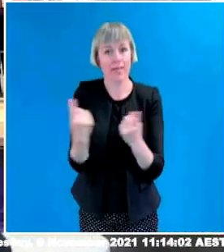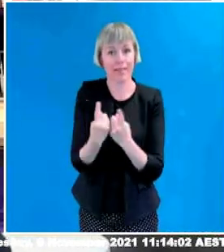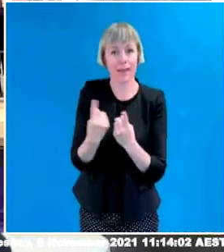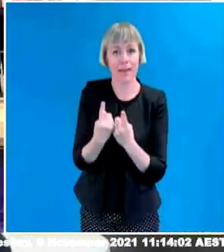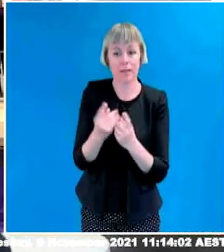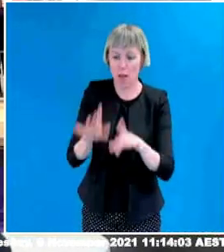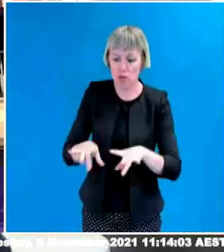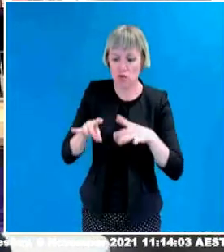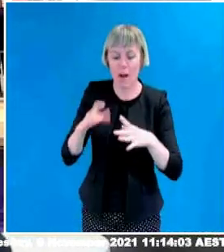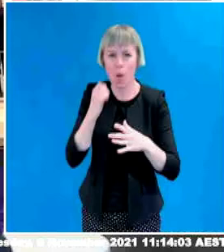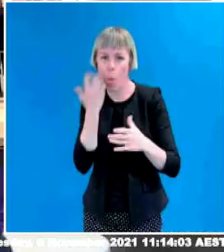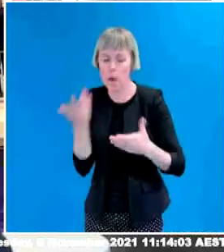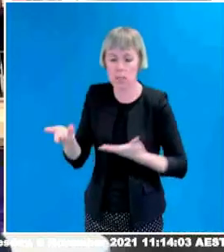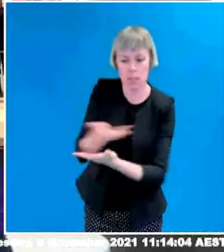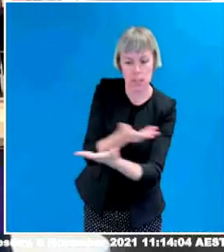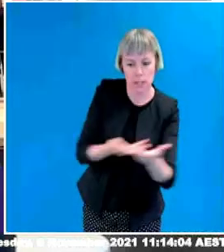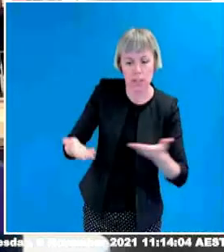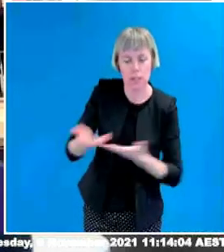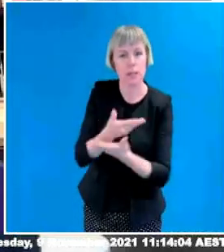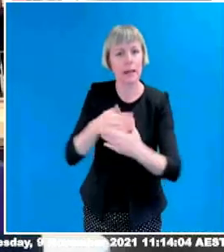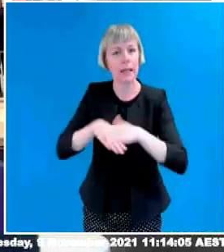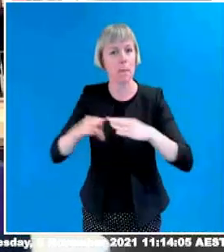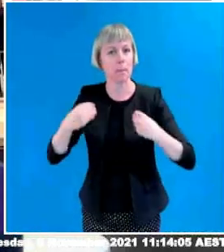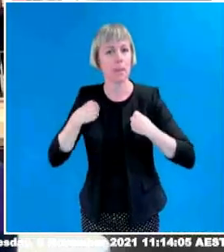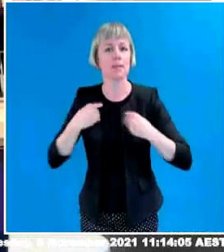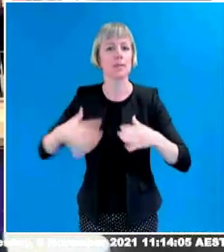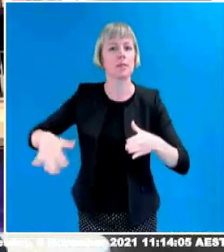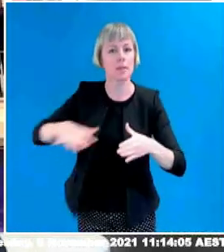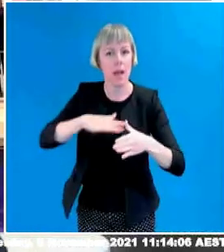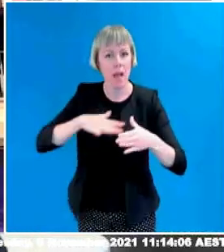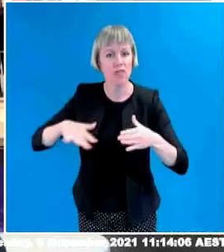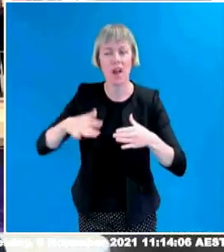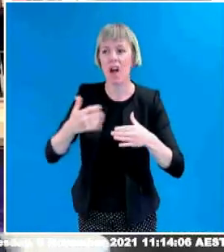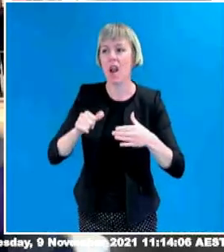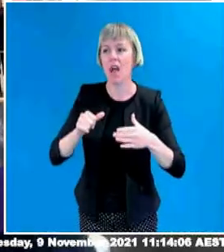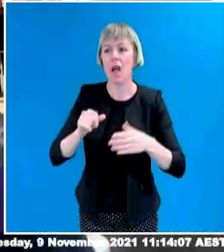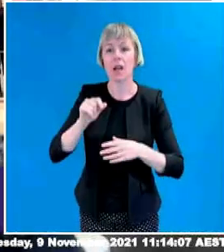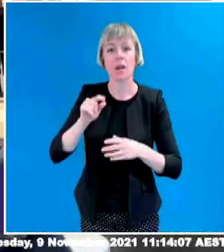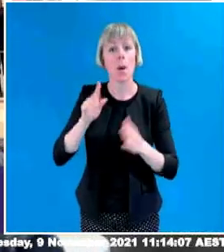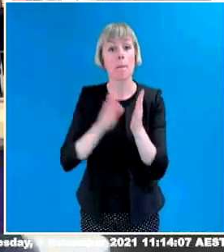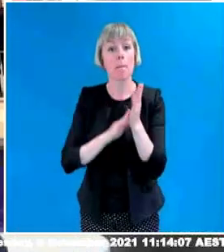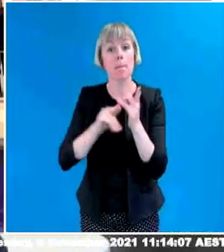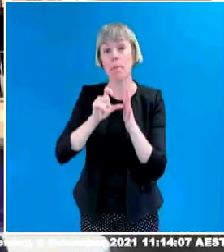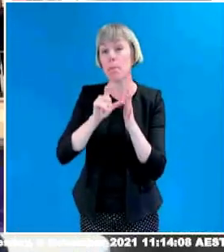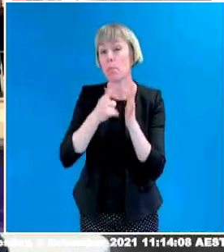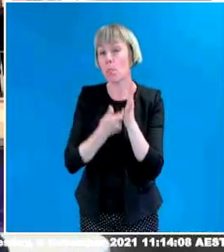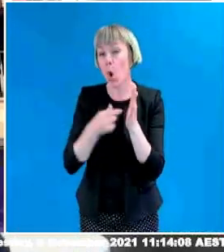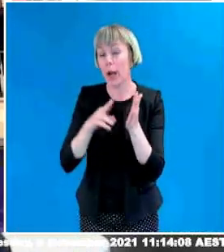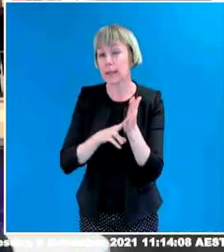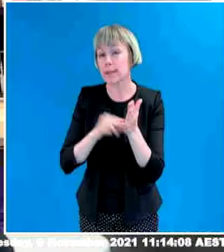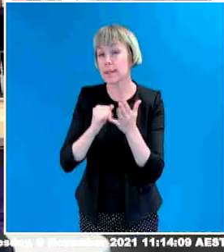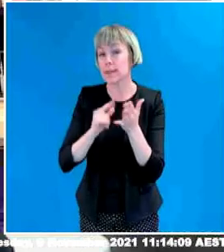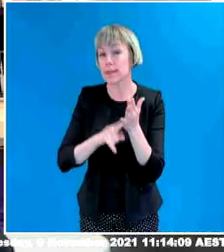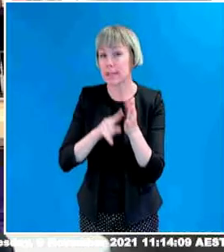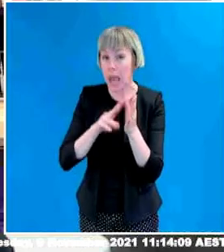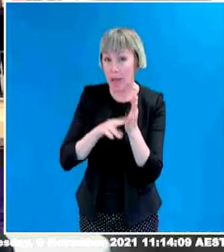in a public space; issues around supply chains, modern slavery and informed consent around Indigenous communities.